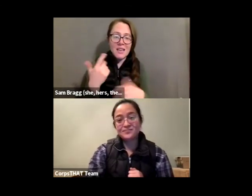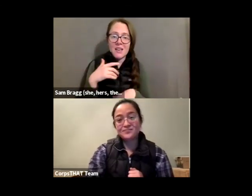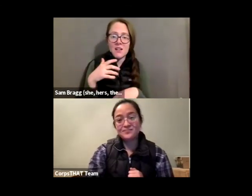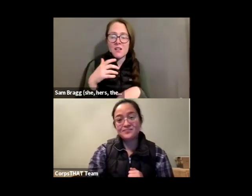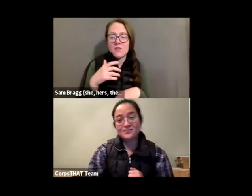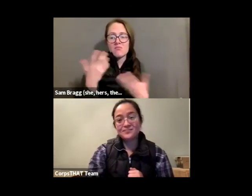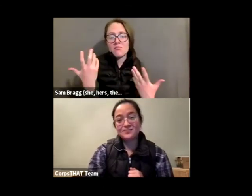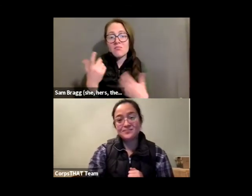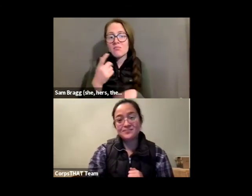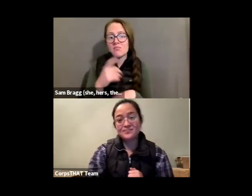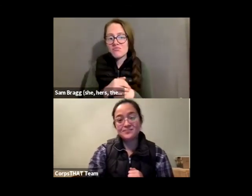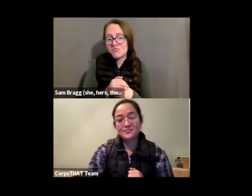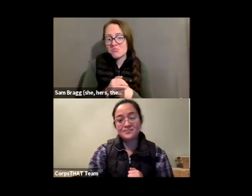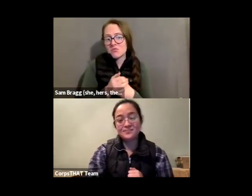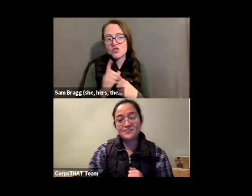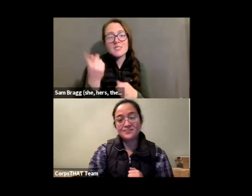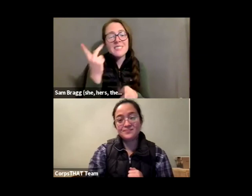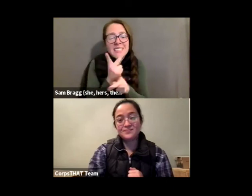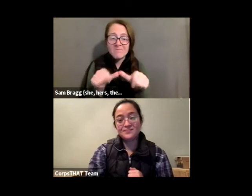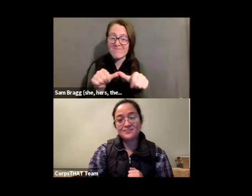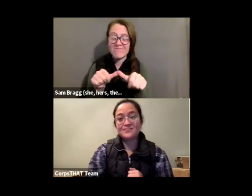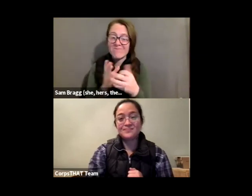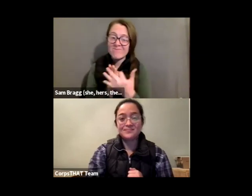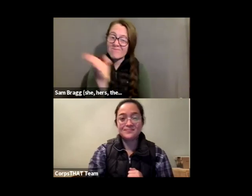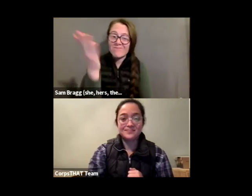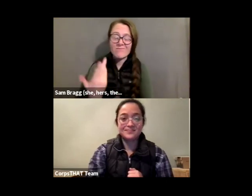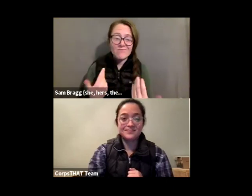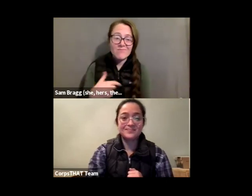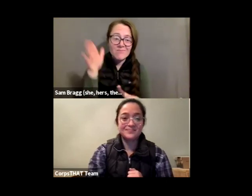together and that would be wonderful if we could form something like that so just keep pressing